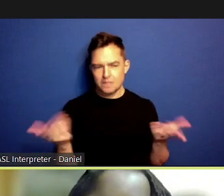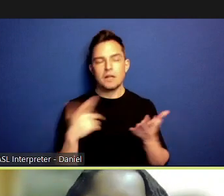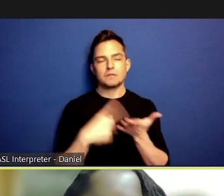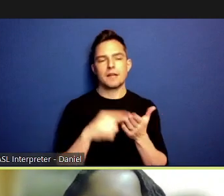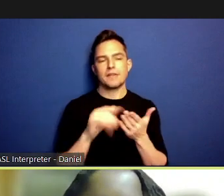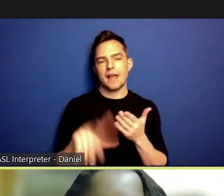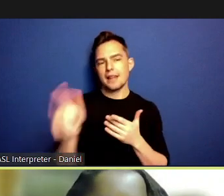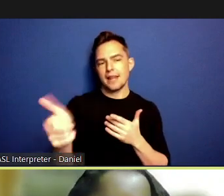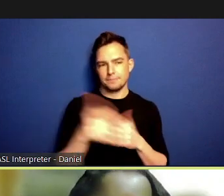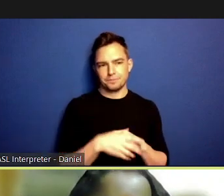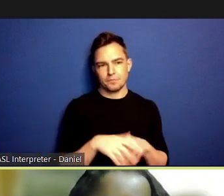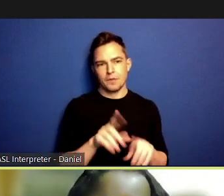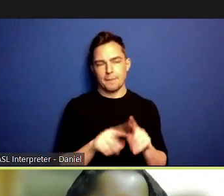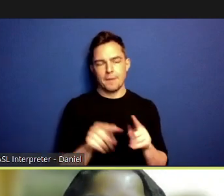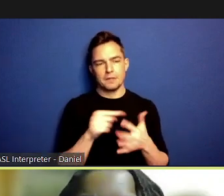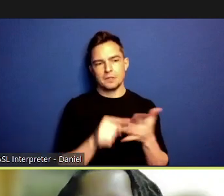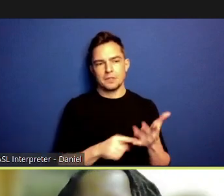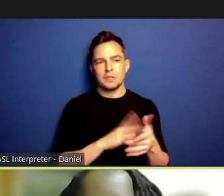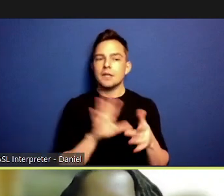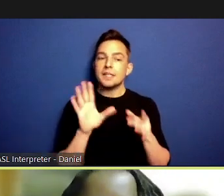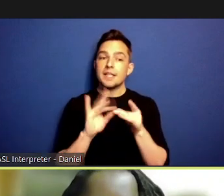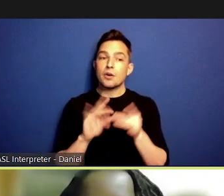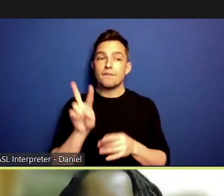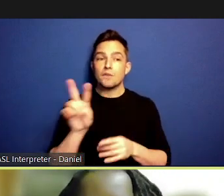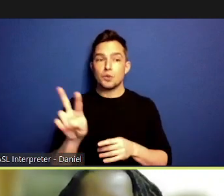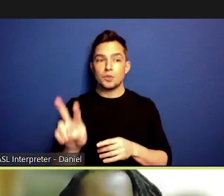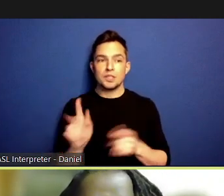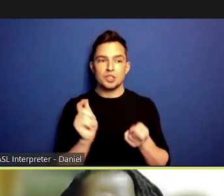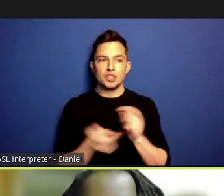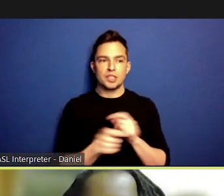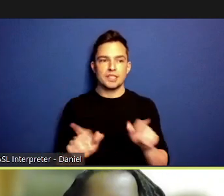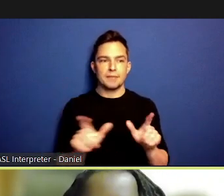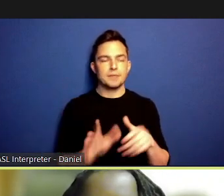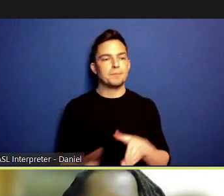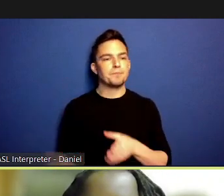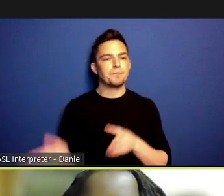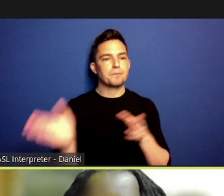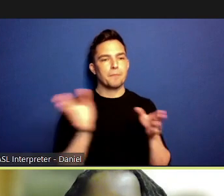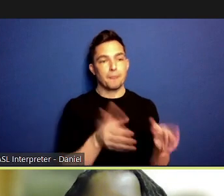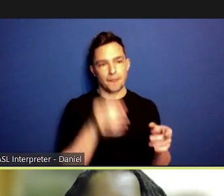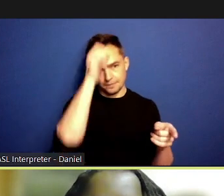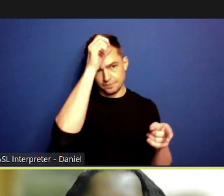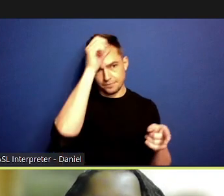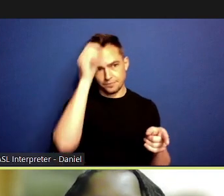later, but I'll then go on to narrative two, so we can change slides. While attending the